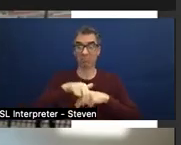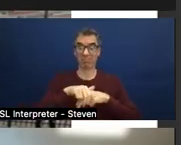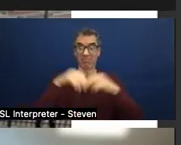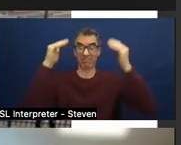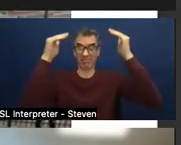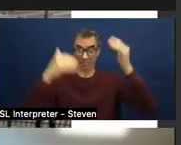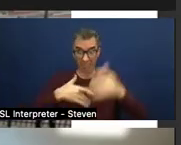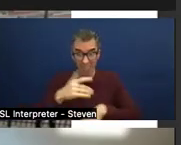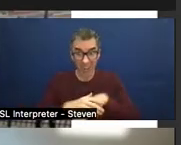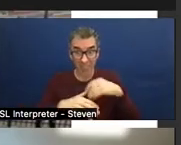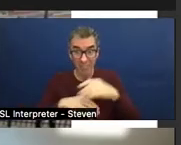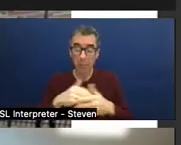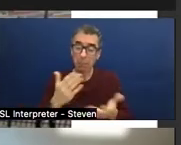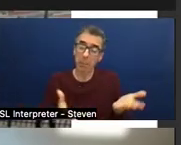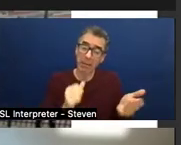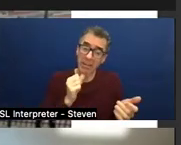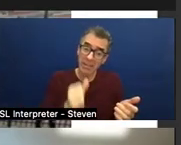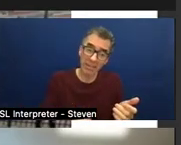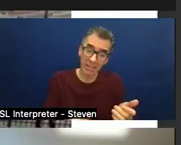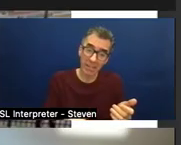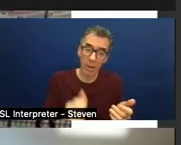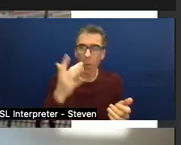You know, there's probably not lighting inside of it.